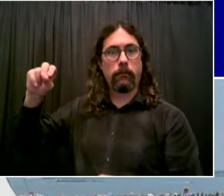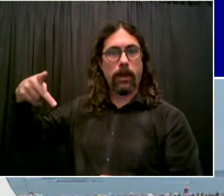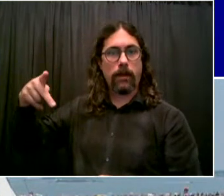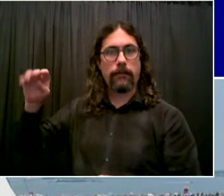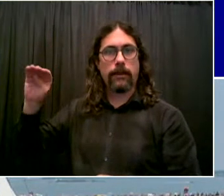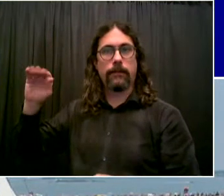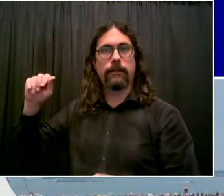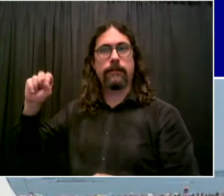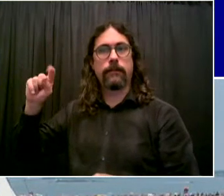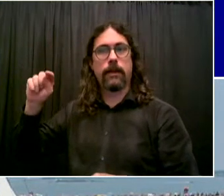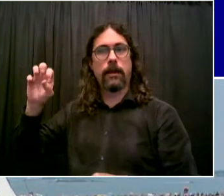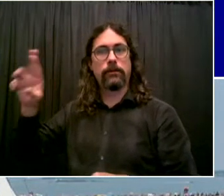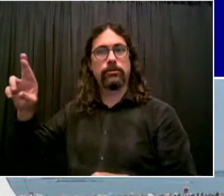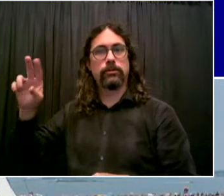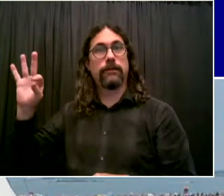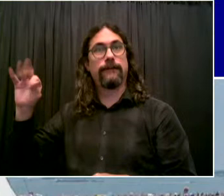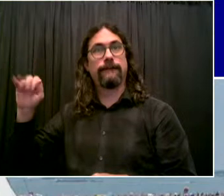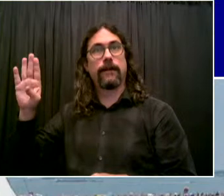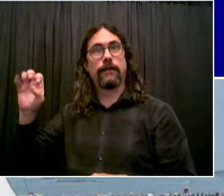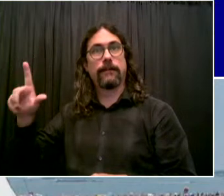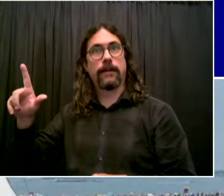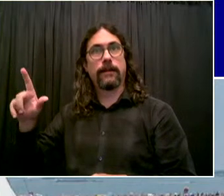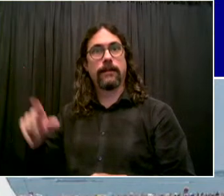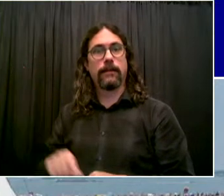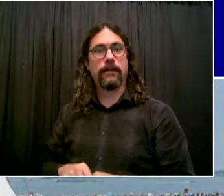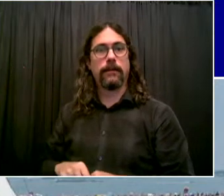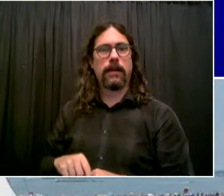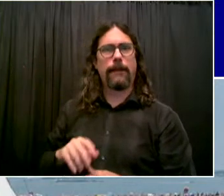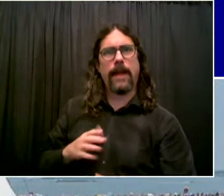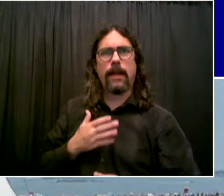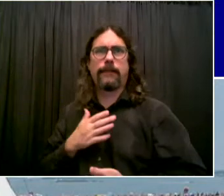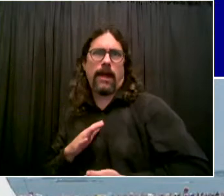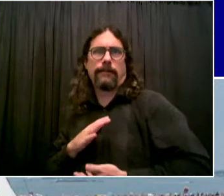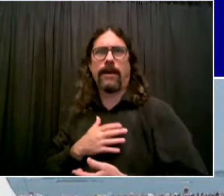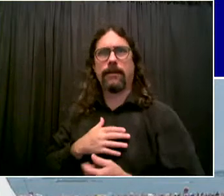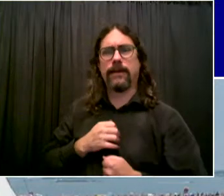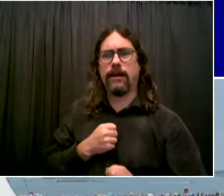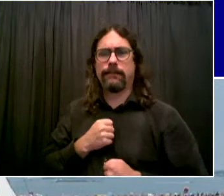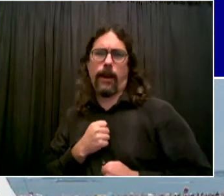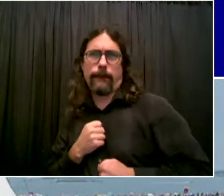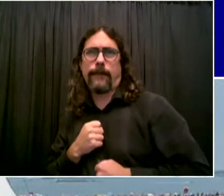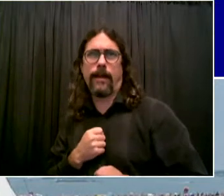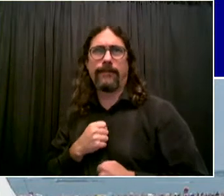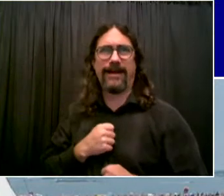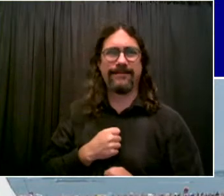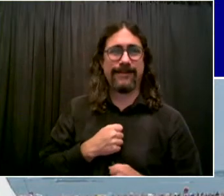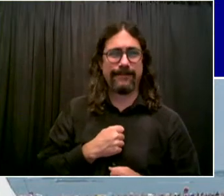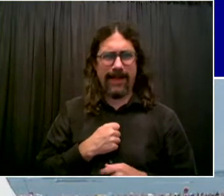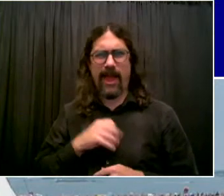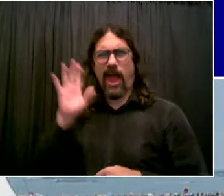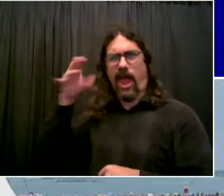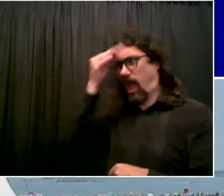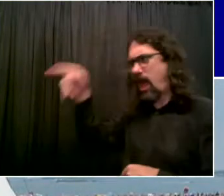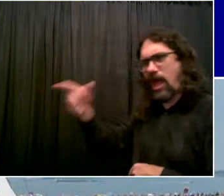WITH US.